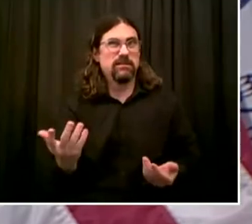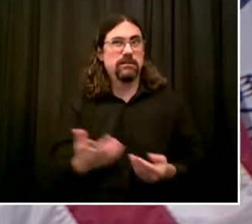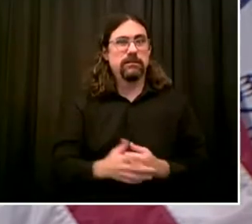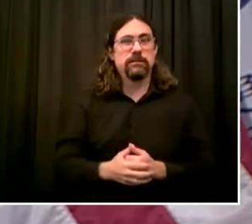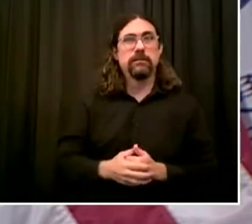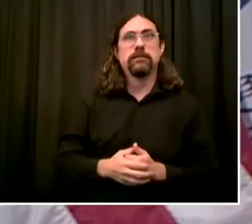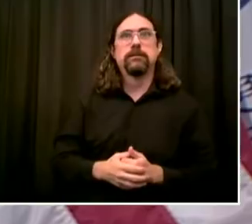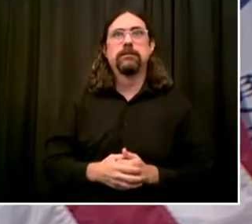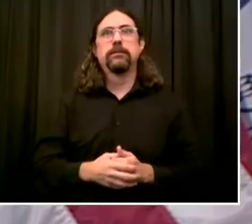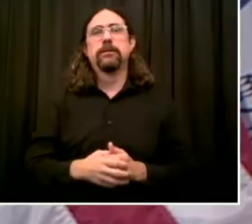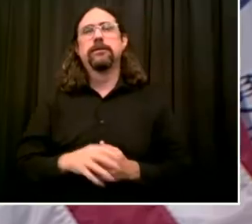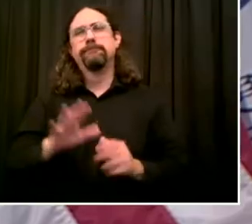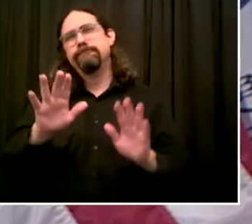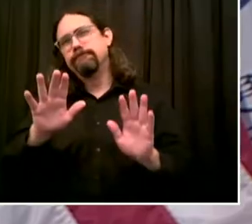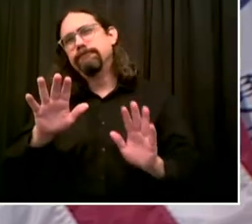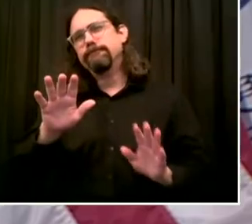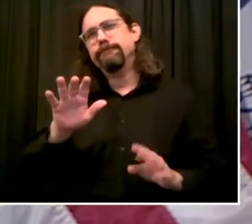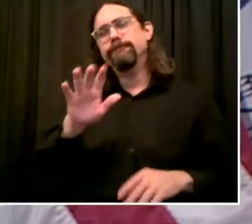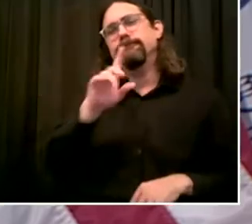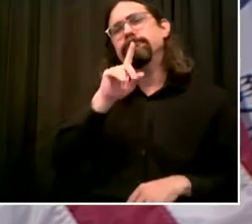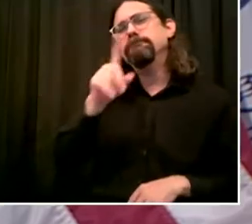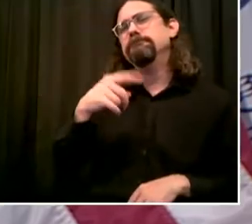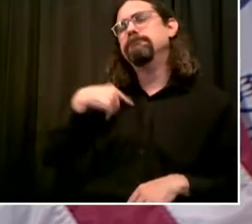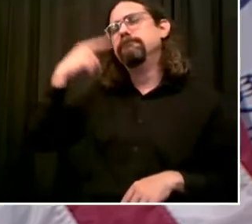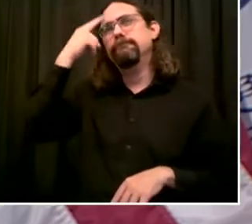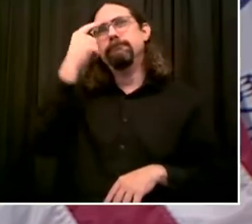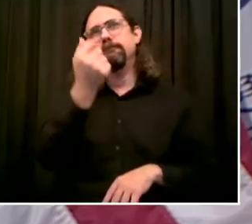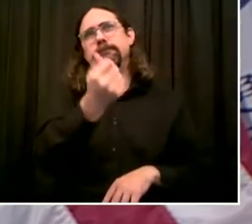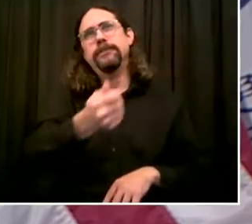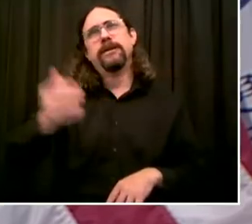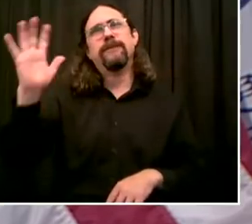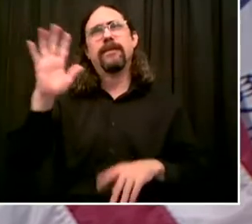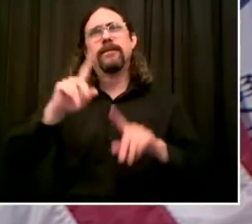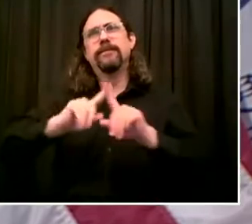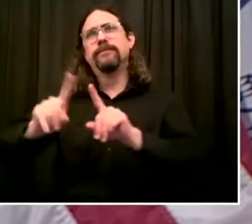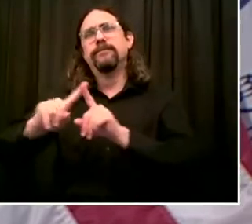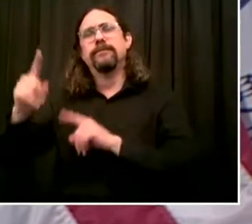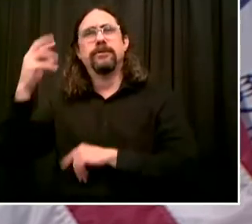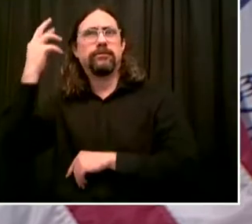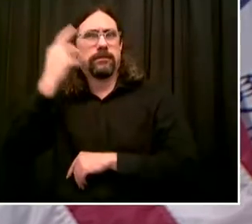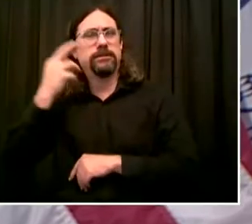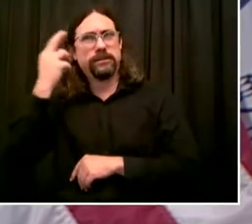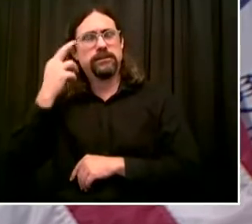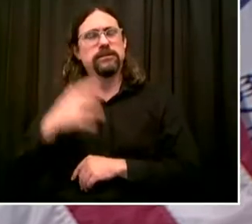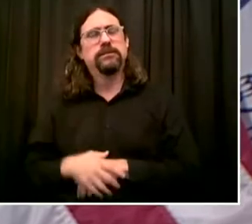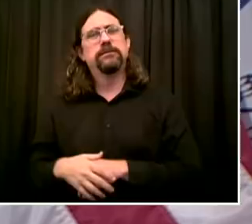HAPPENING.